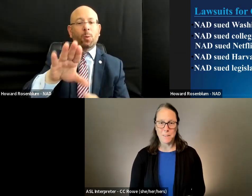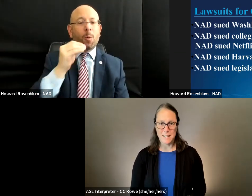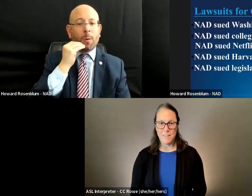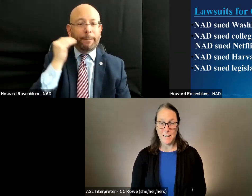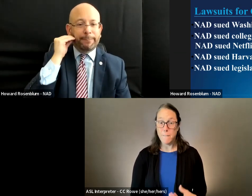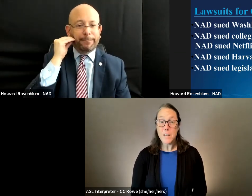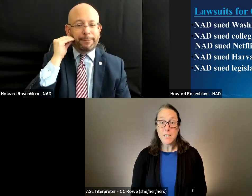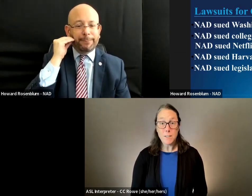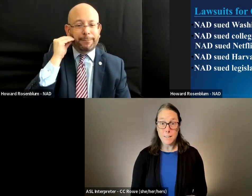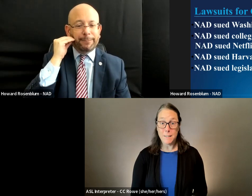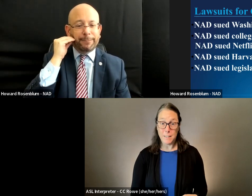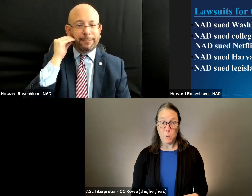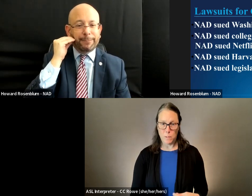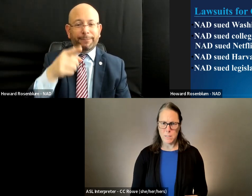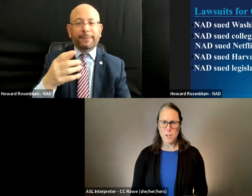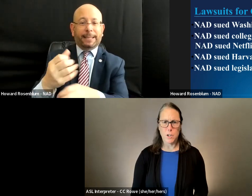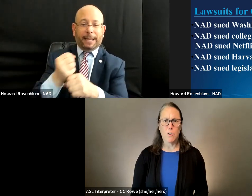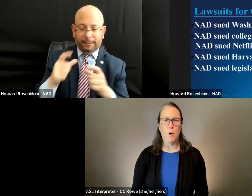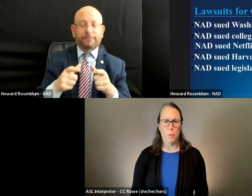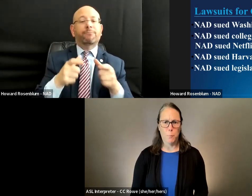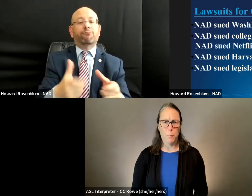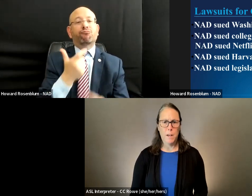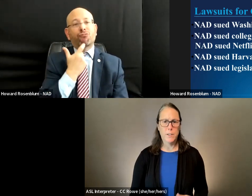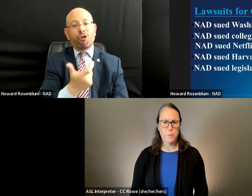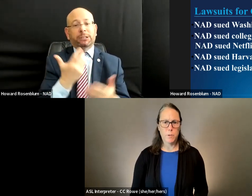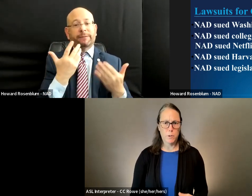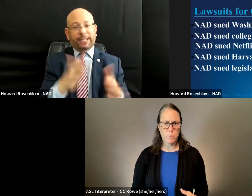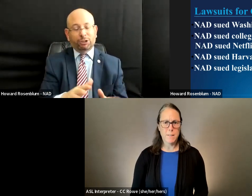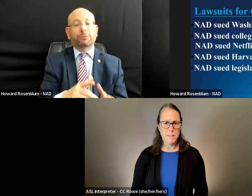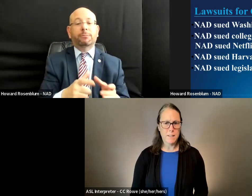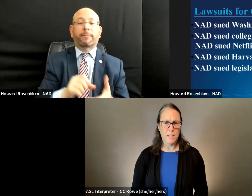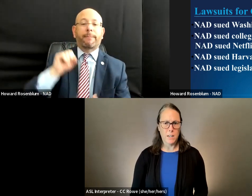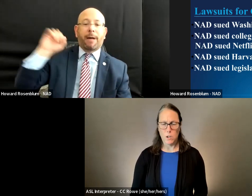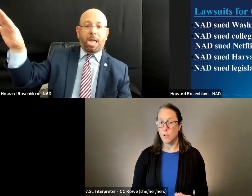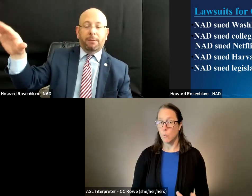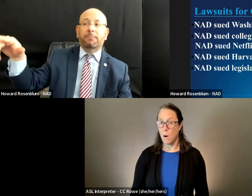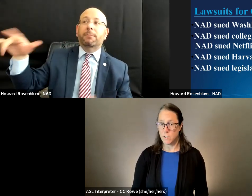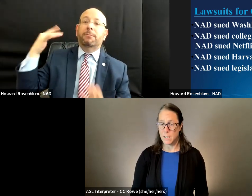remember, but back when NetFlix was first launched, it used to be that they wound send out the DVD,